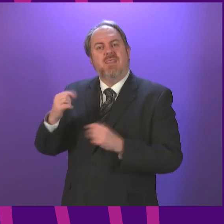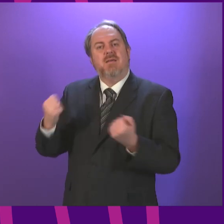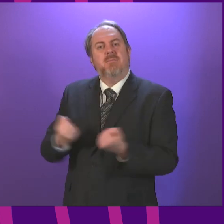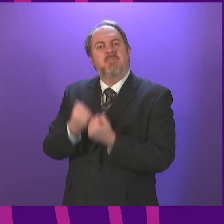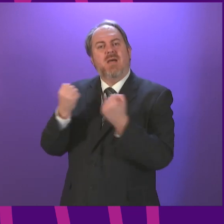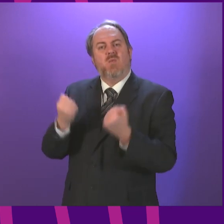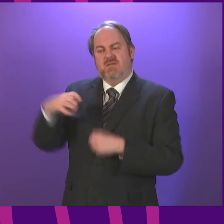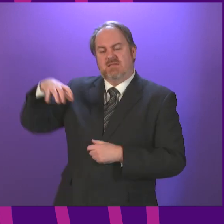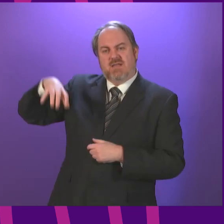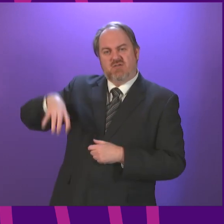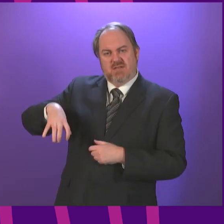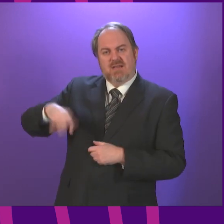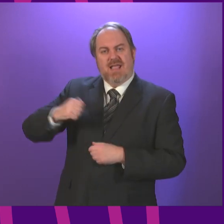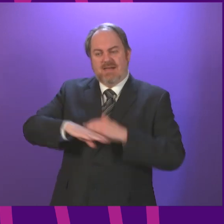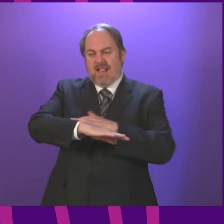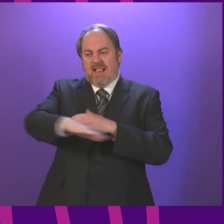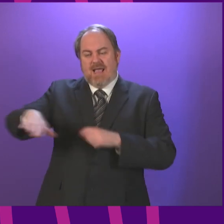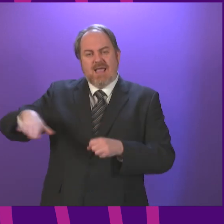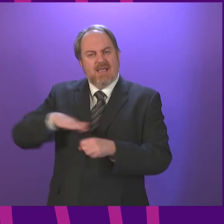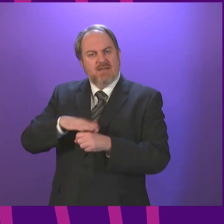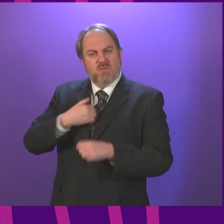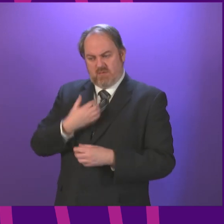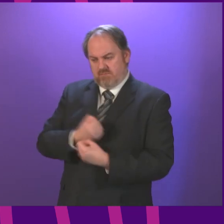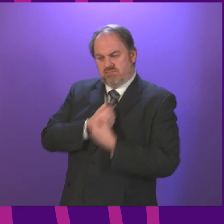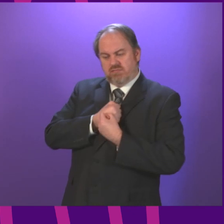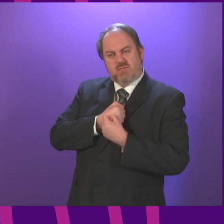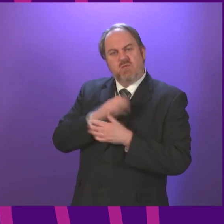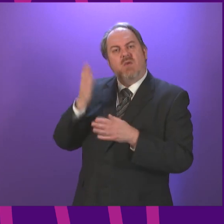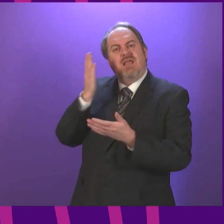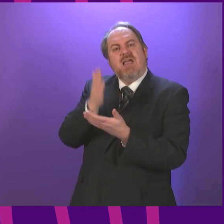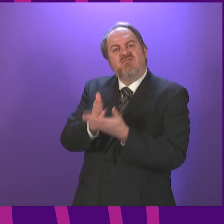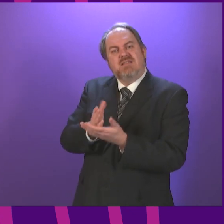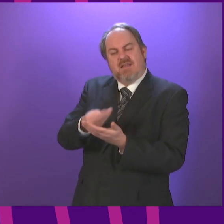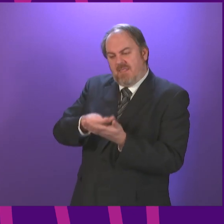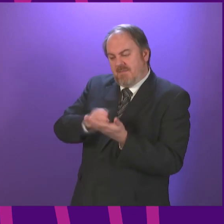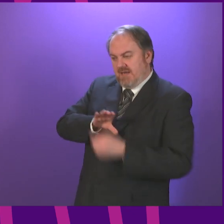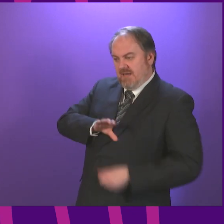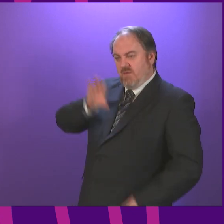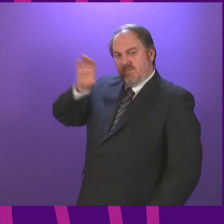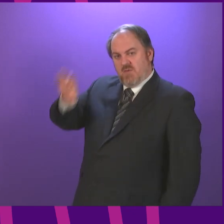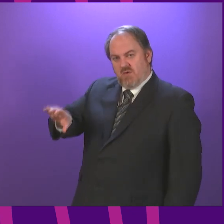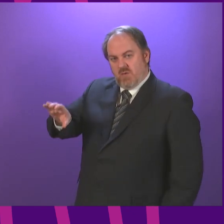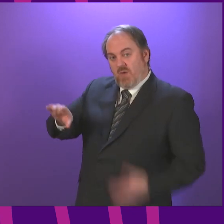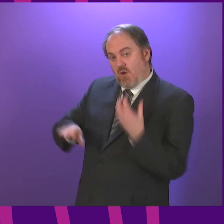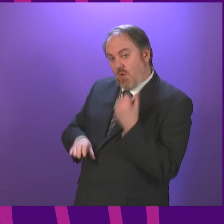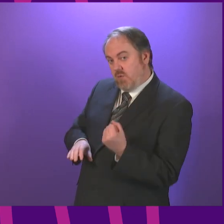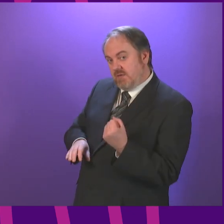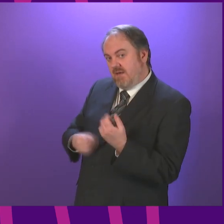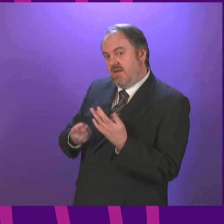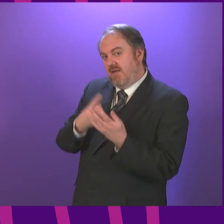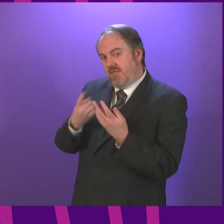and we have a series of other protections in support of the guarantee.